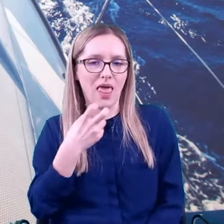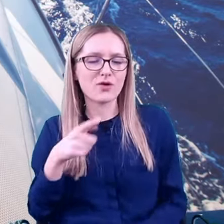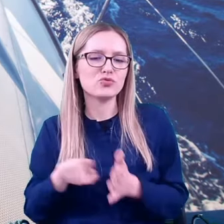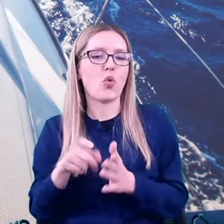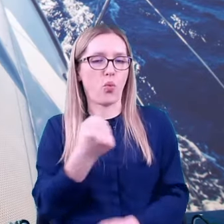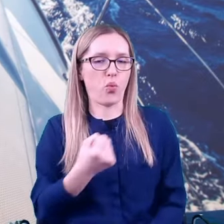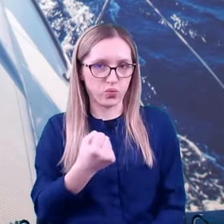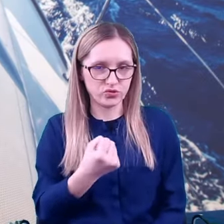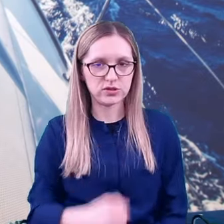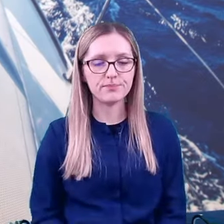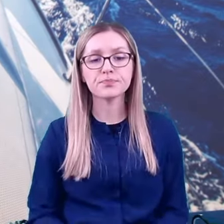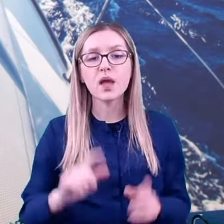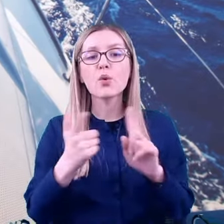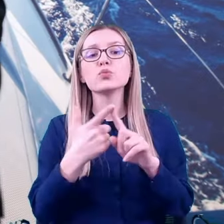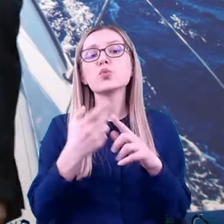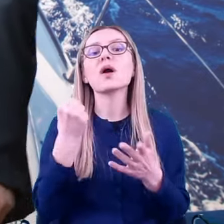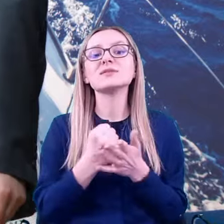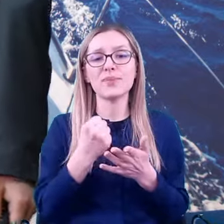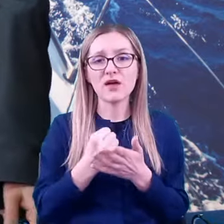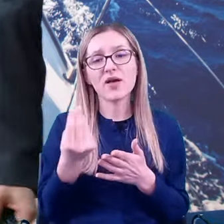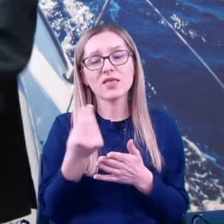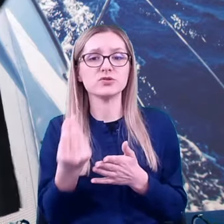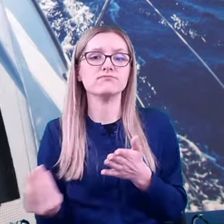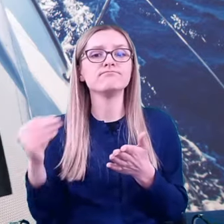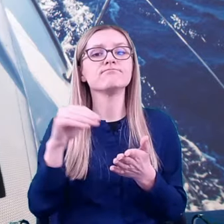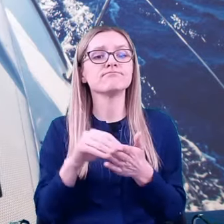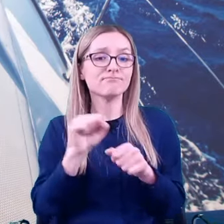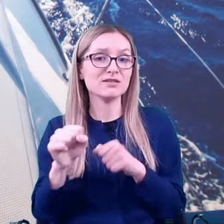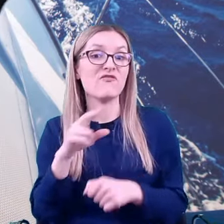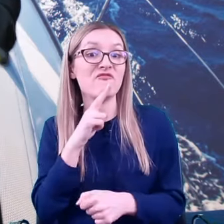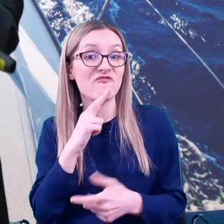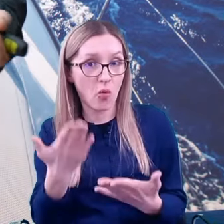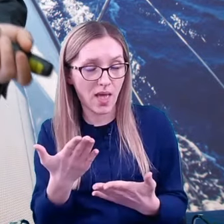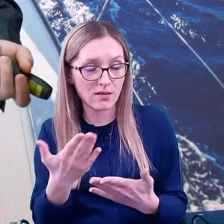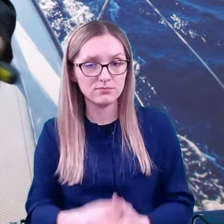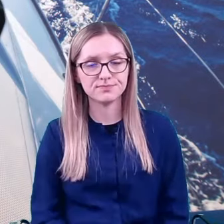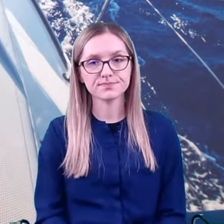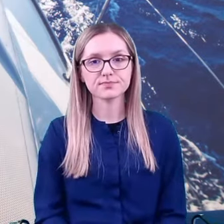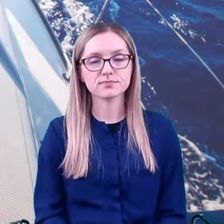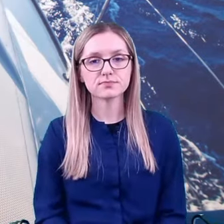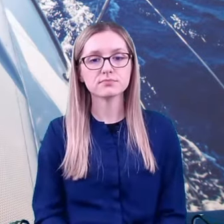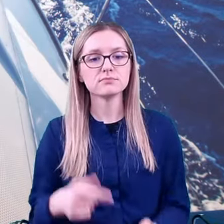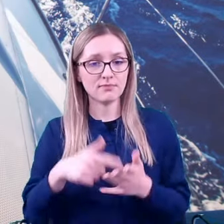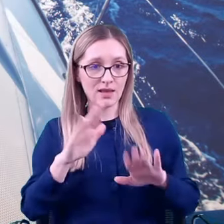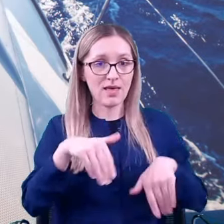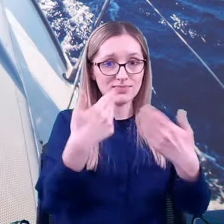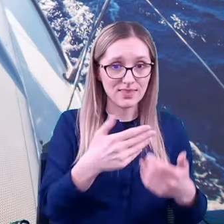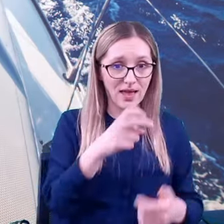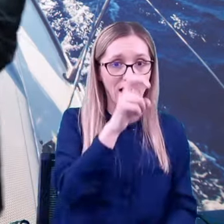Secondly, a by-product of this reaction is water. We provide oxygen and hydrogen and we get water.